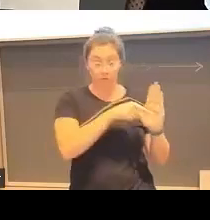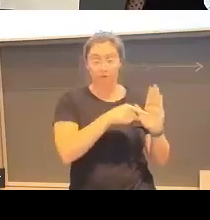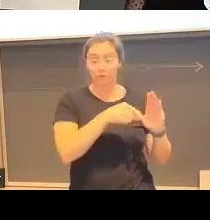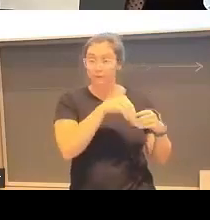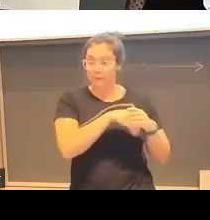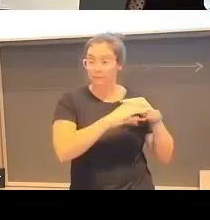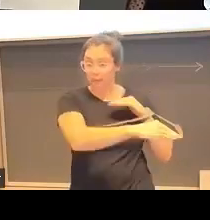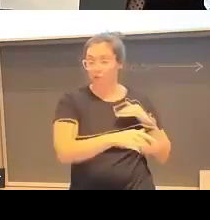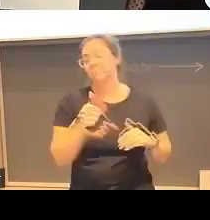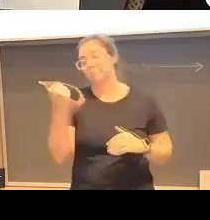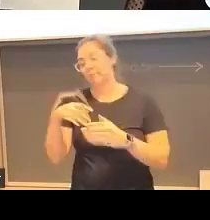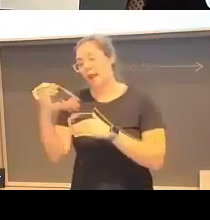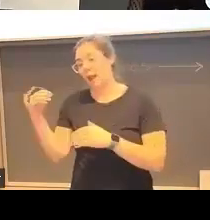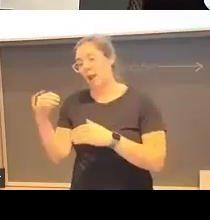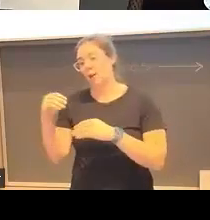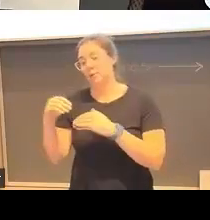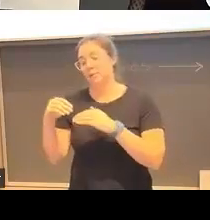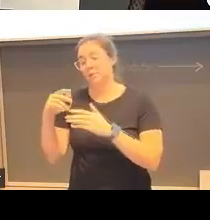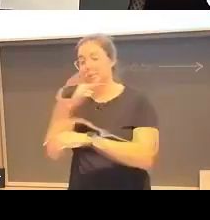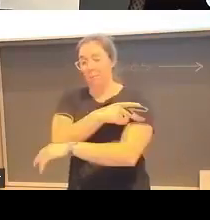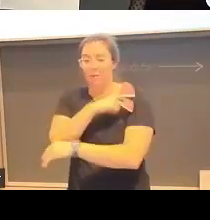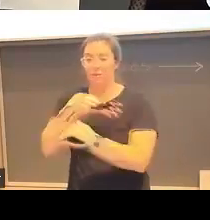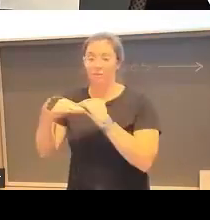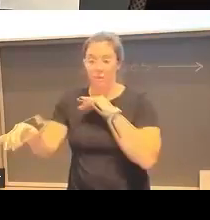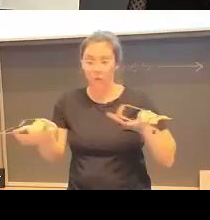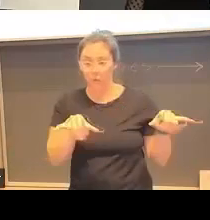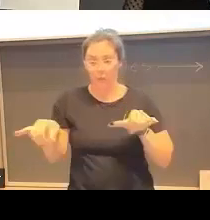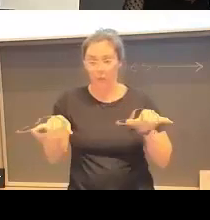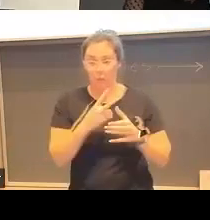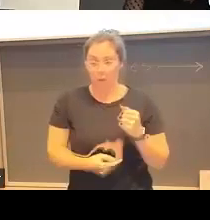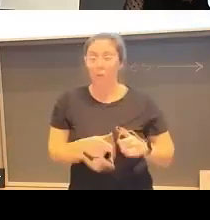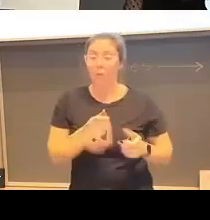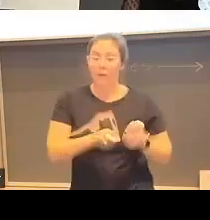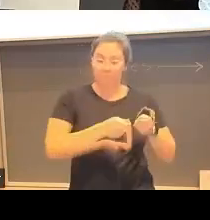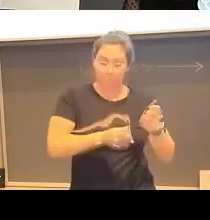the outpatient clinics and so certainly it is um adaptable and modifiable and we also have coding